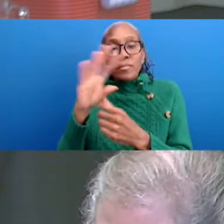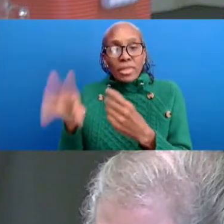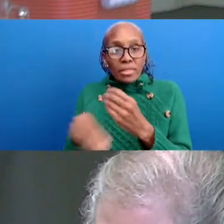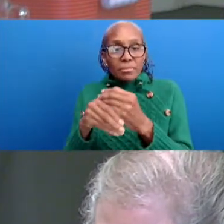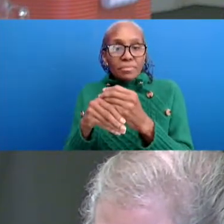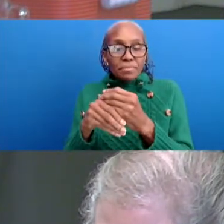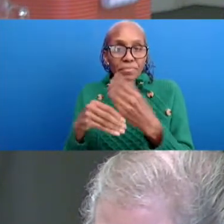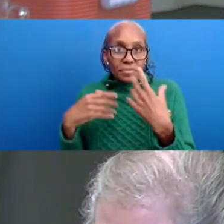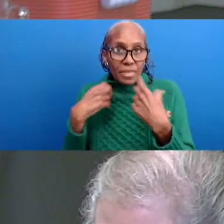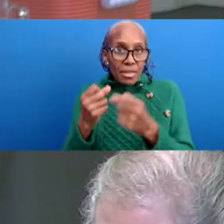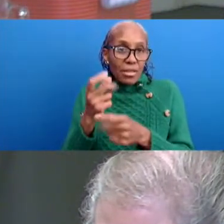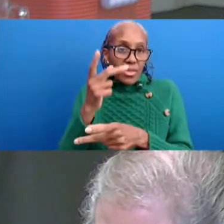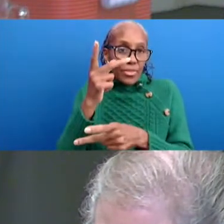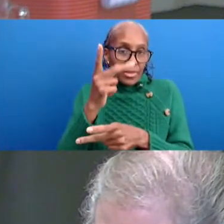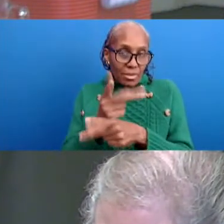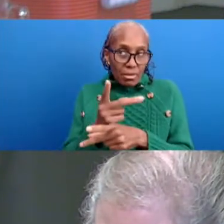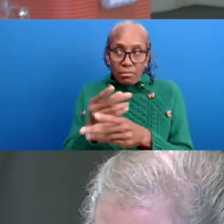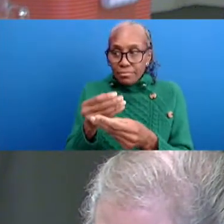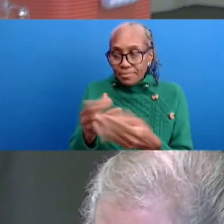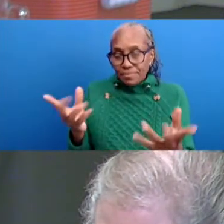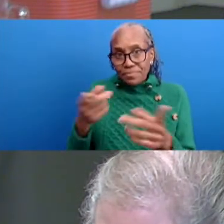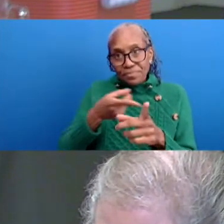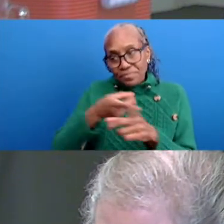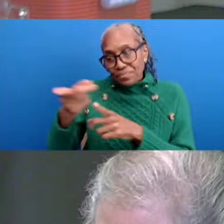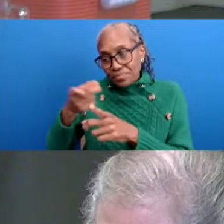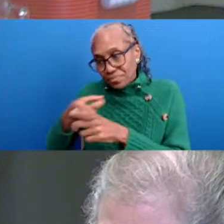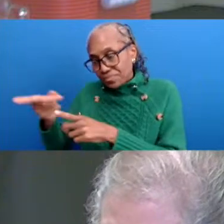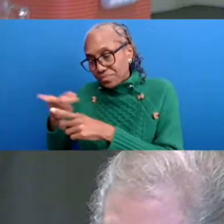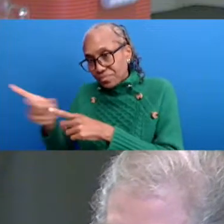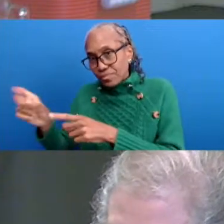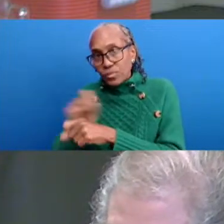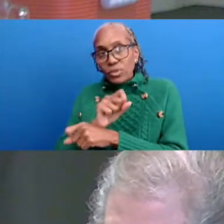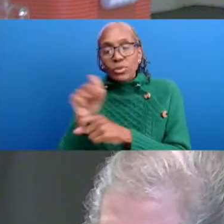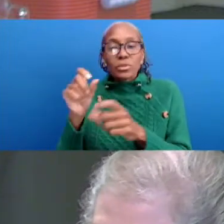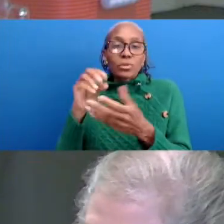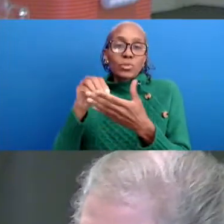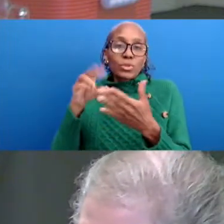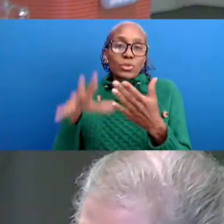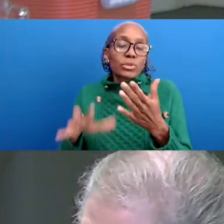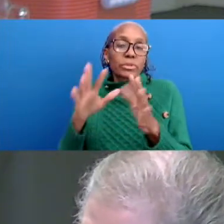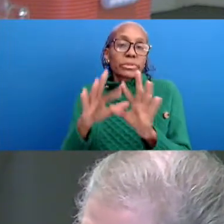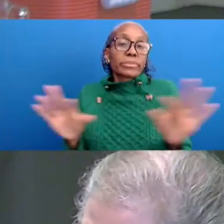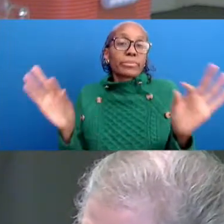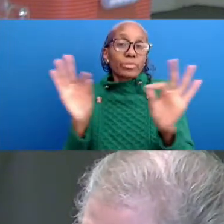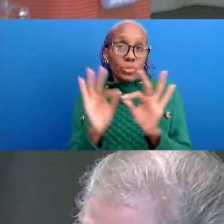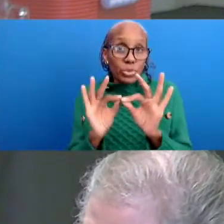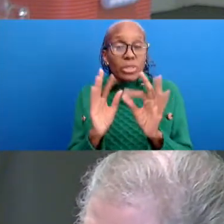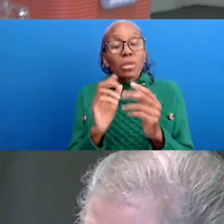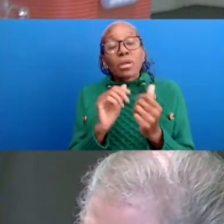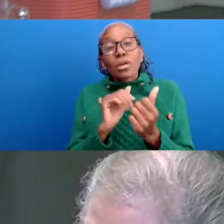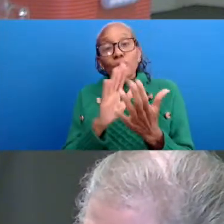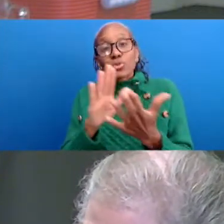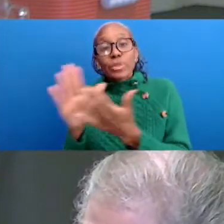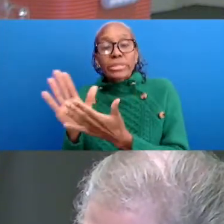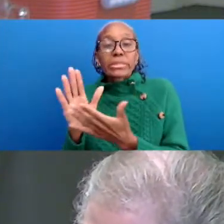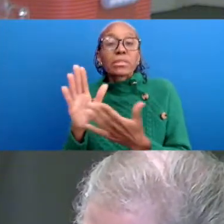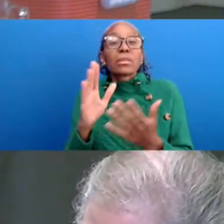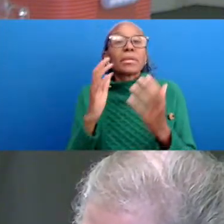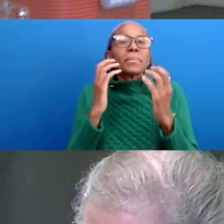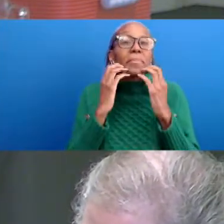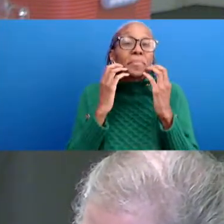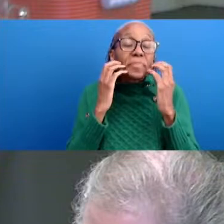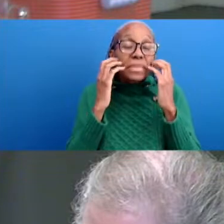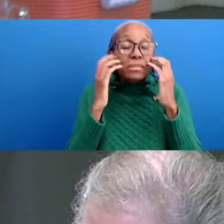NURSES AND ADDITIONAL HEALTH